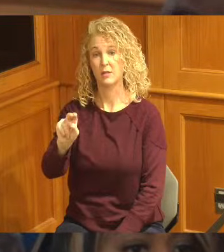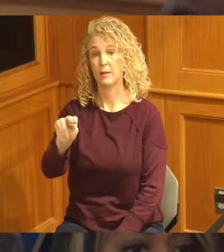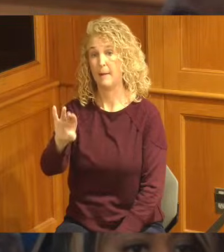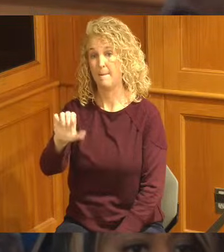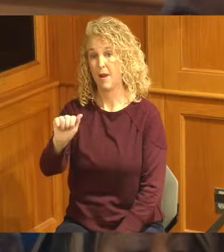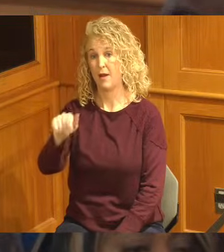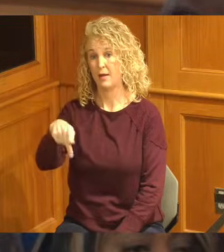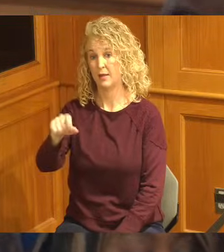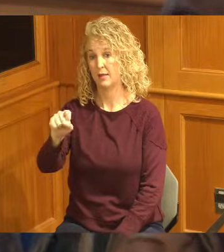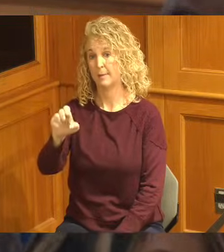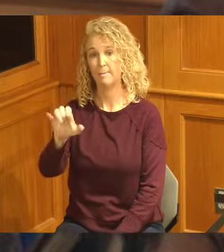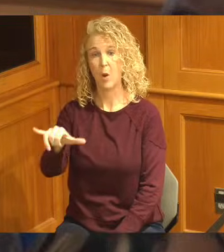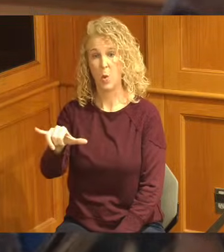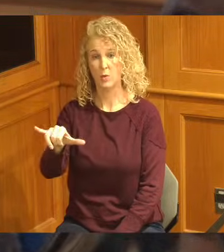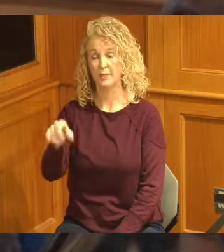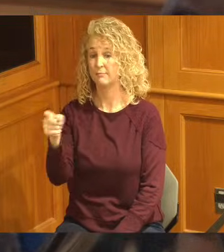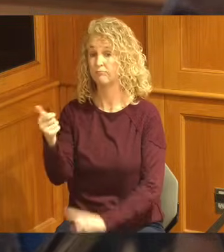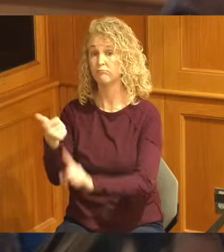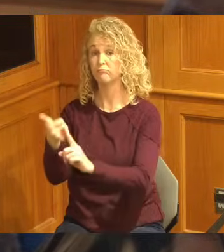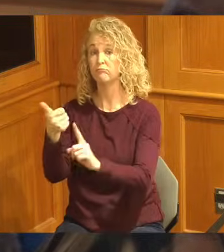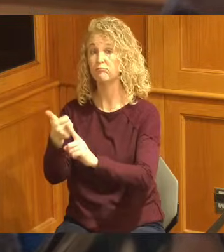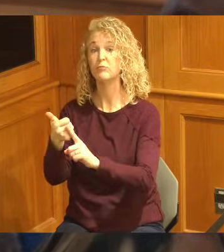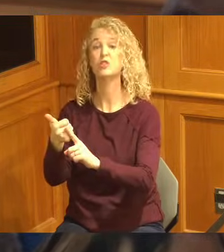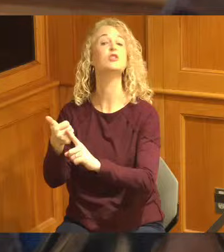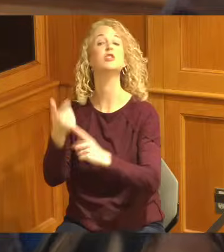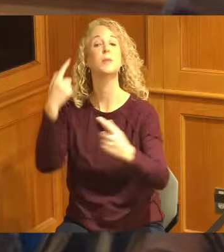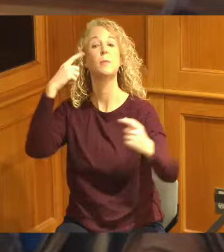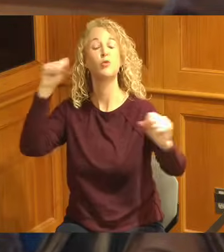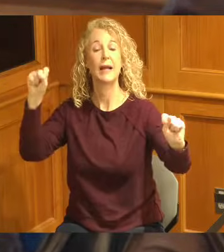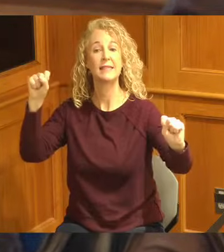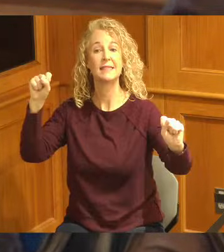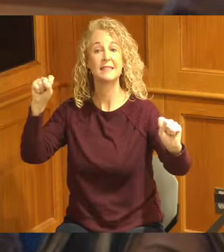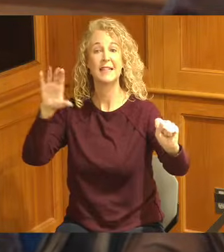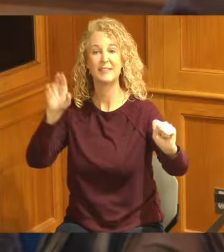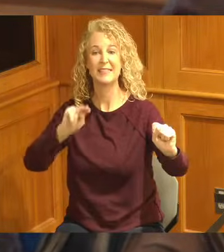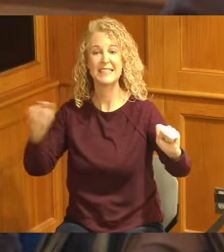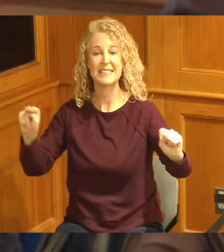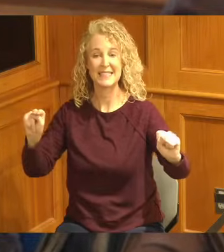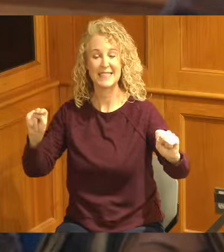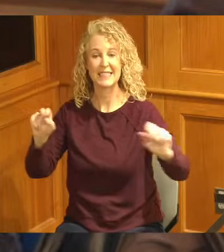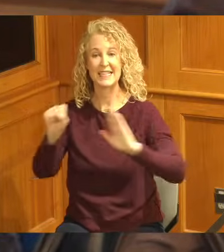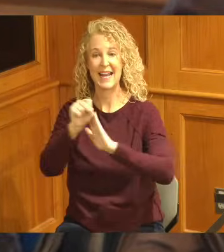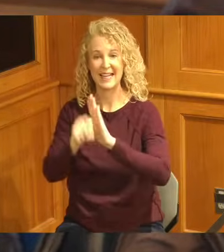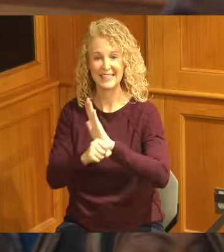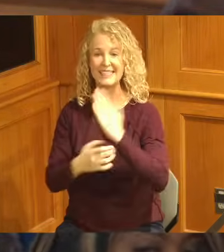whereas Dr. Monica J. Posey serves as President of the Cincinnati State Technical and Community